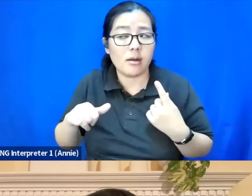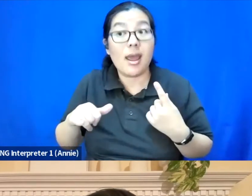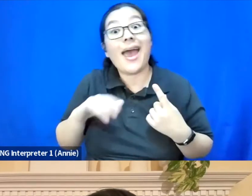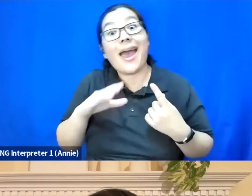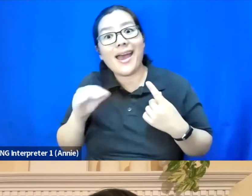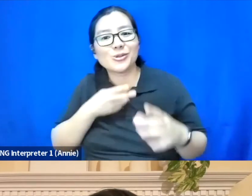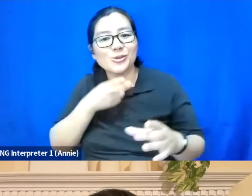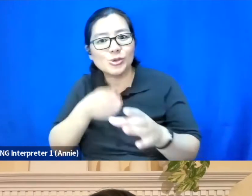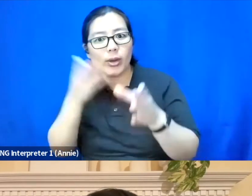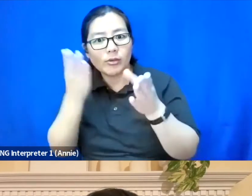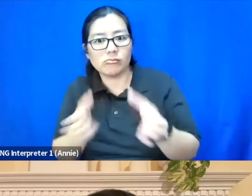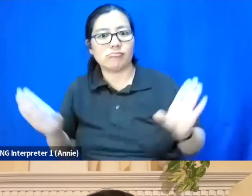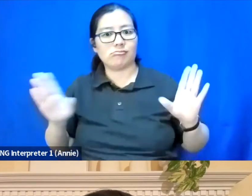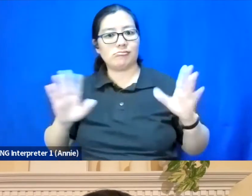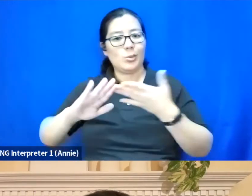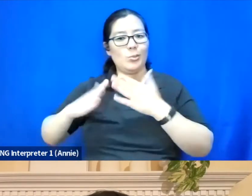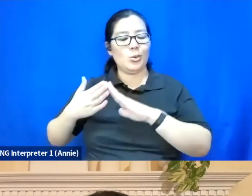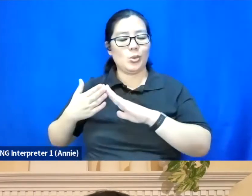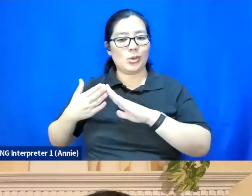that I loved, necessarily, about the book.